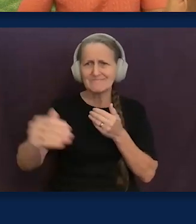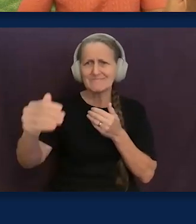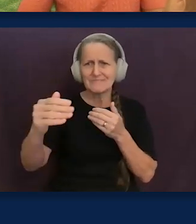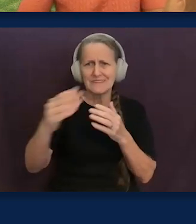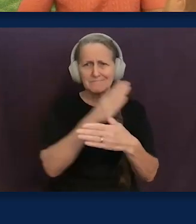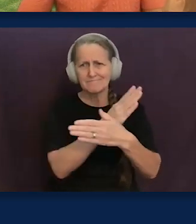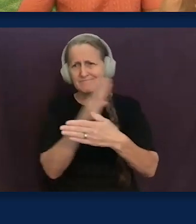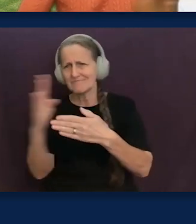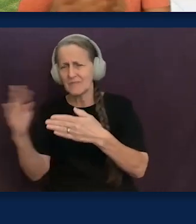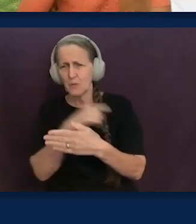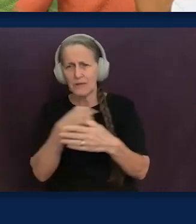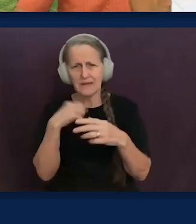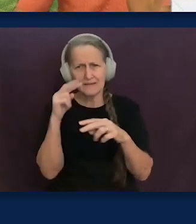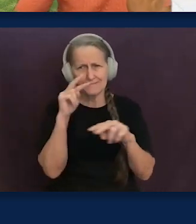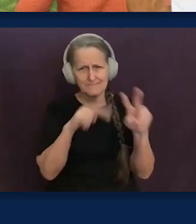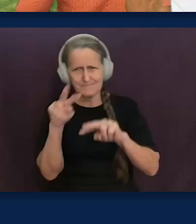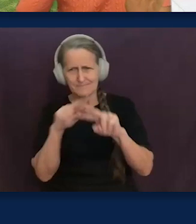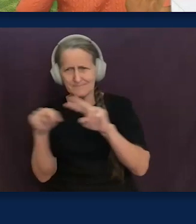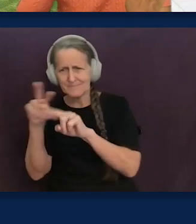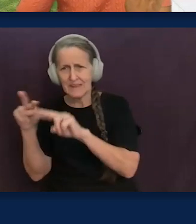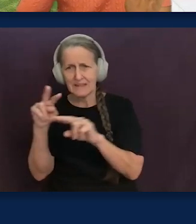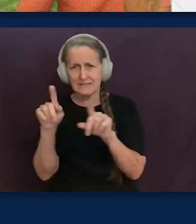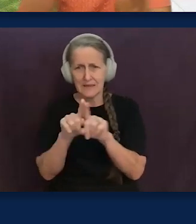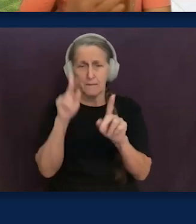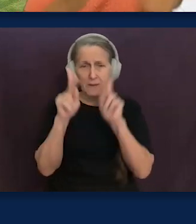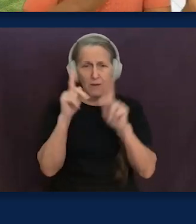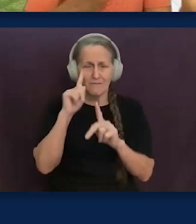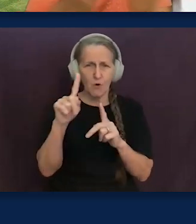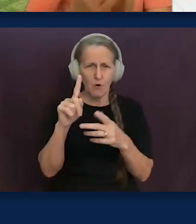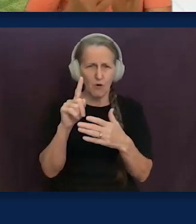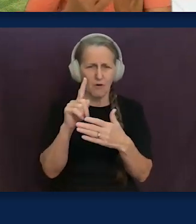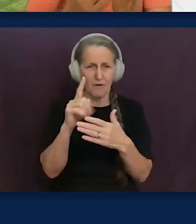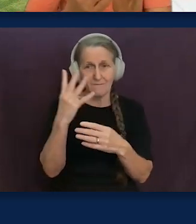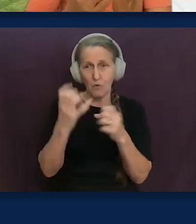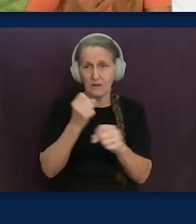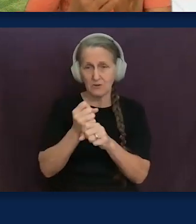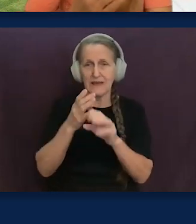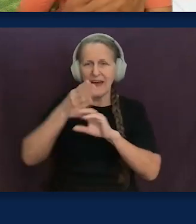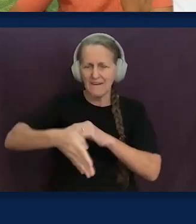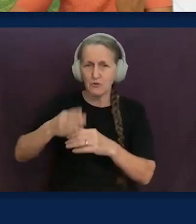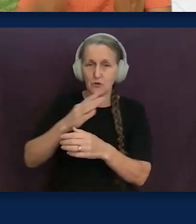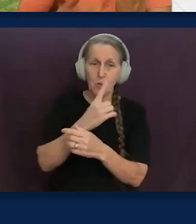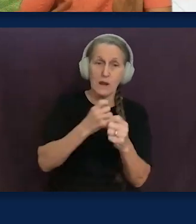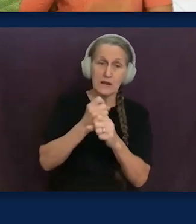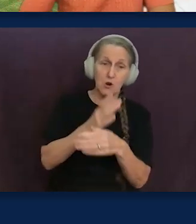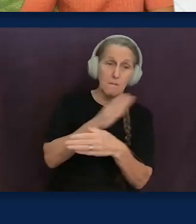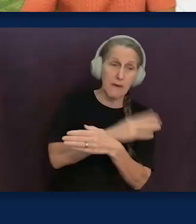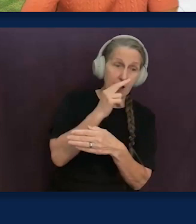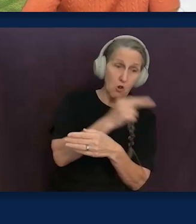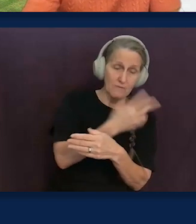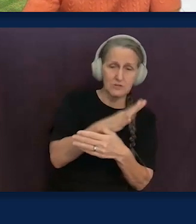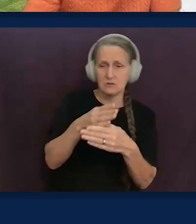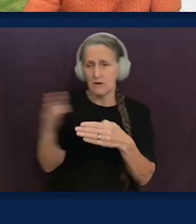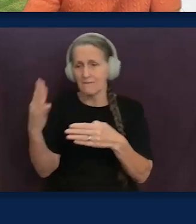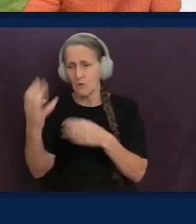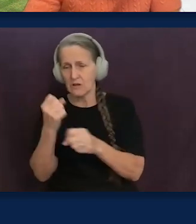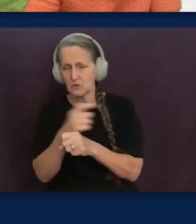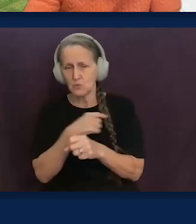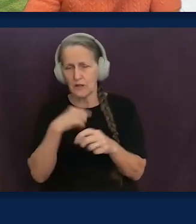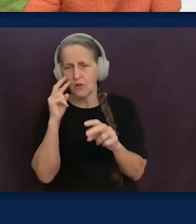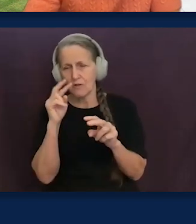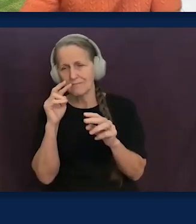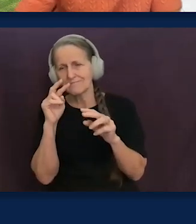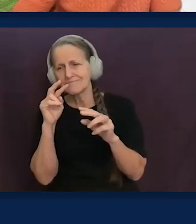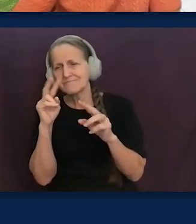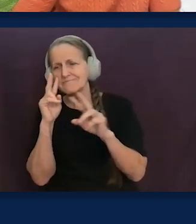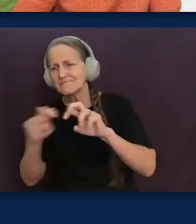We followed these individuals for four years basically after the look-back period to measure these outcomes.